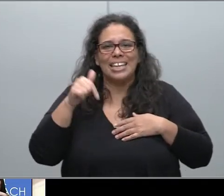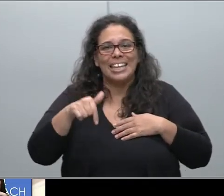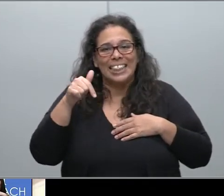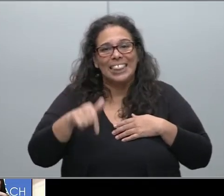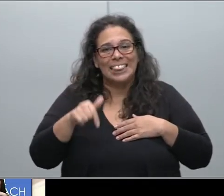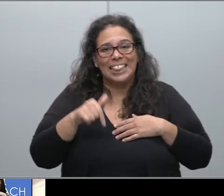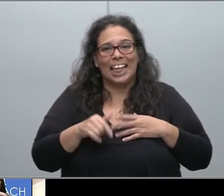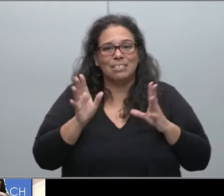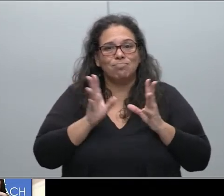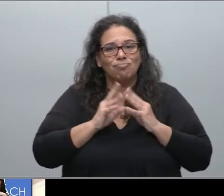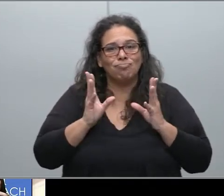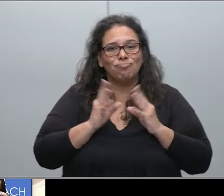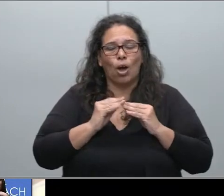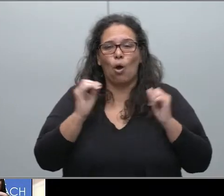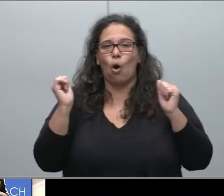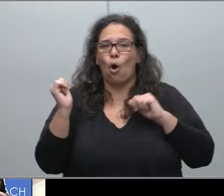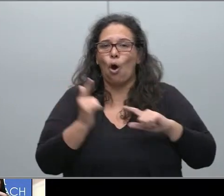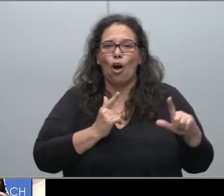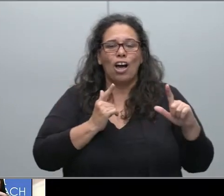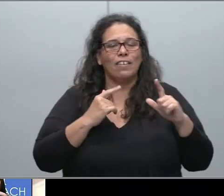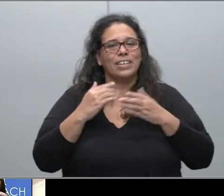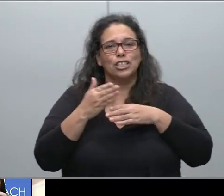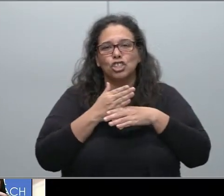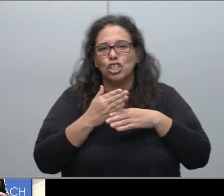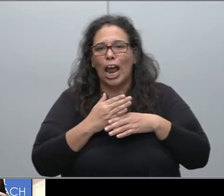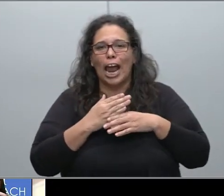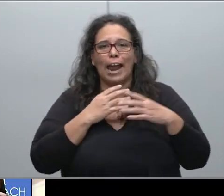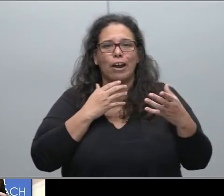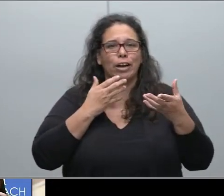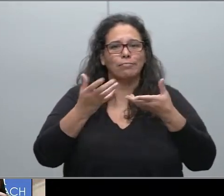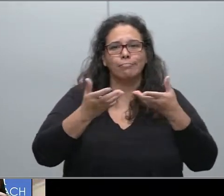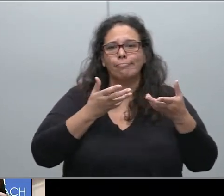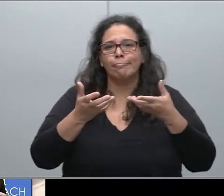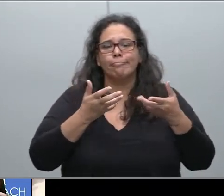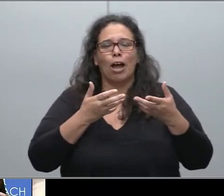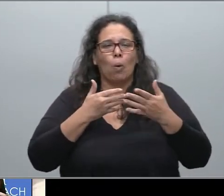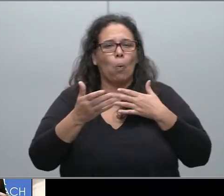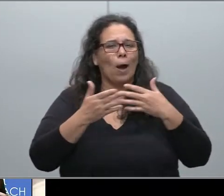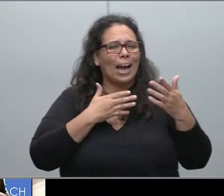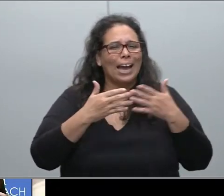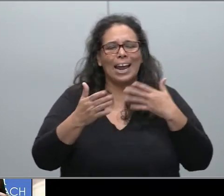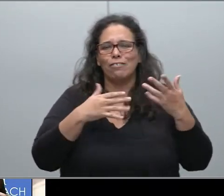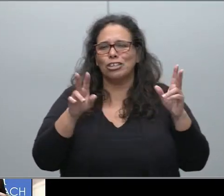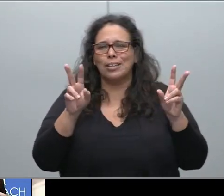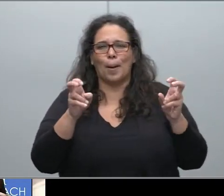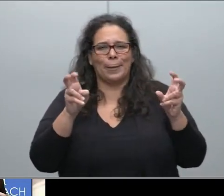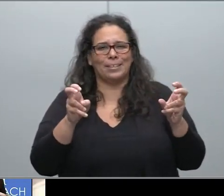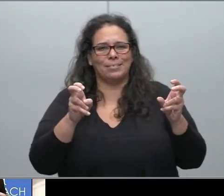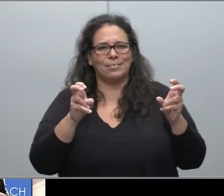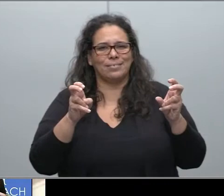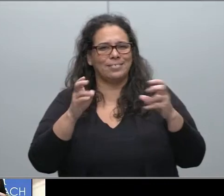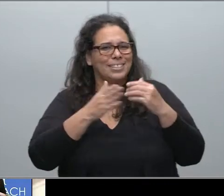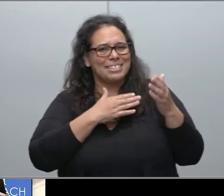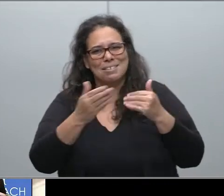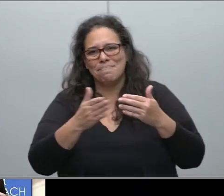you know, portrayed to be whatever. We need to get out of this shell, this fake shell